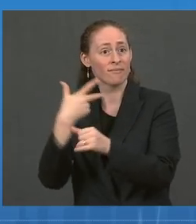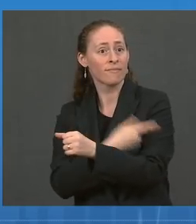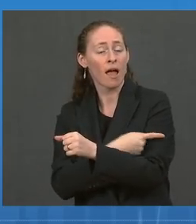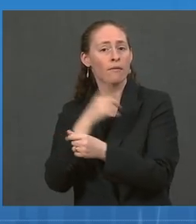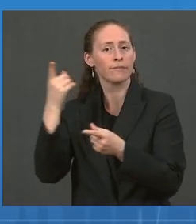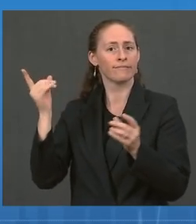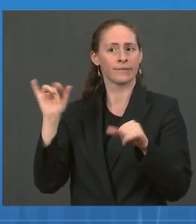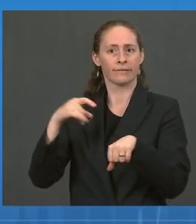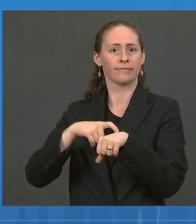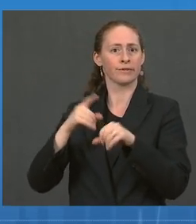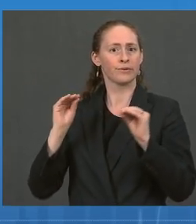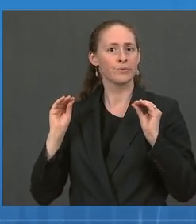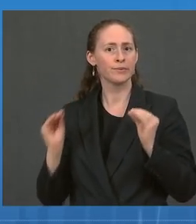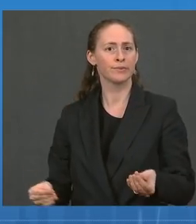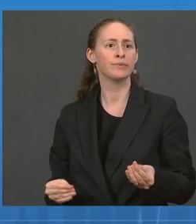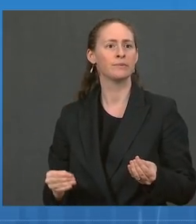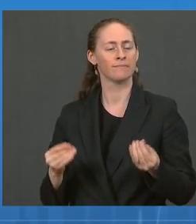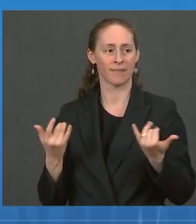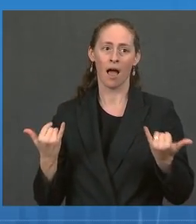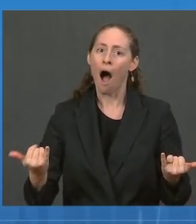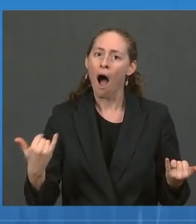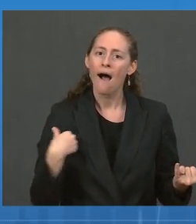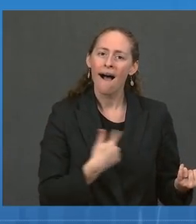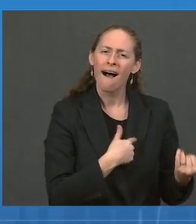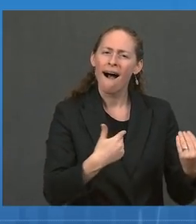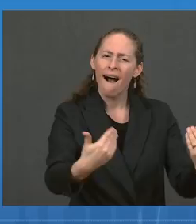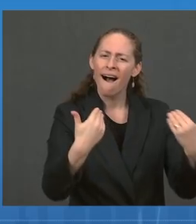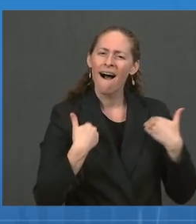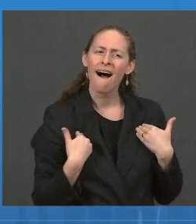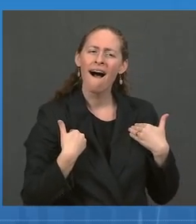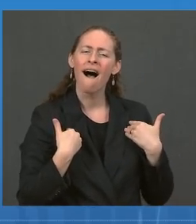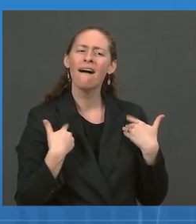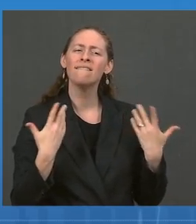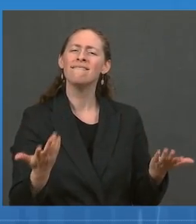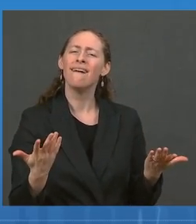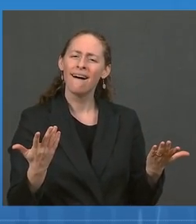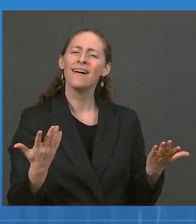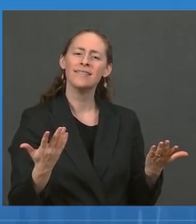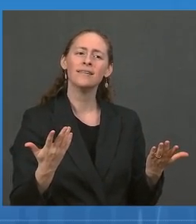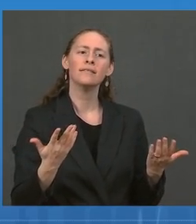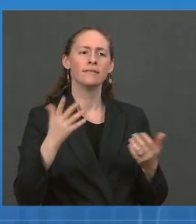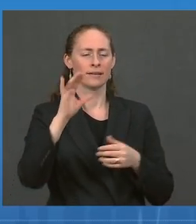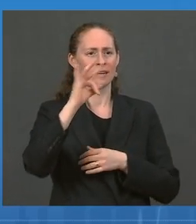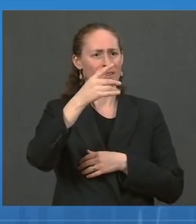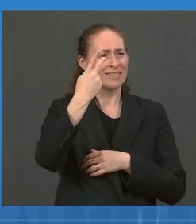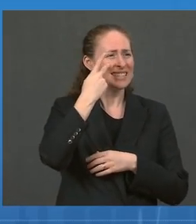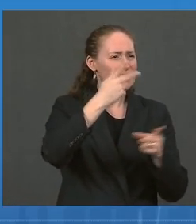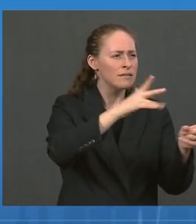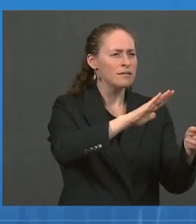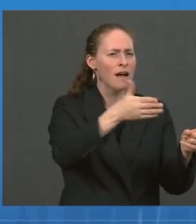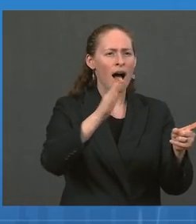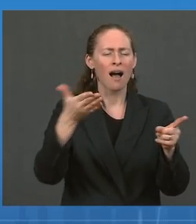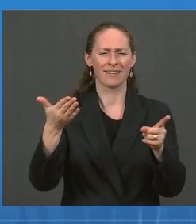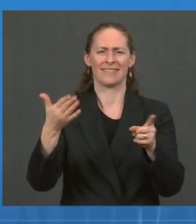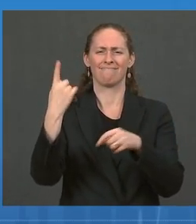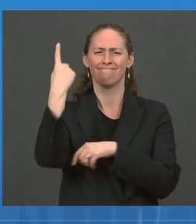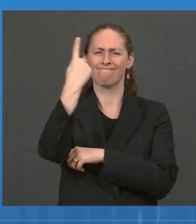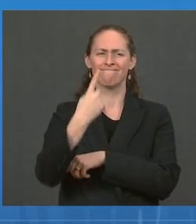We do. And if we look at the people already who have died, the overwhelming majority of the people